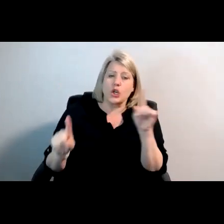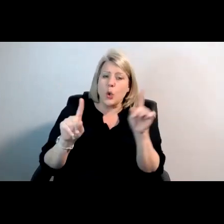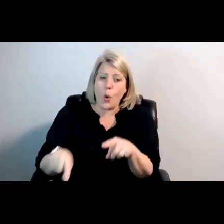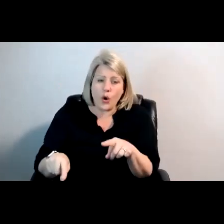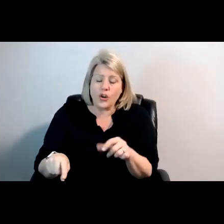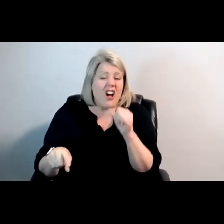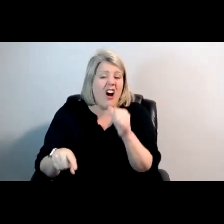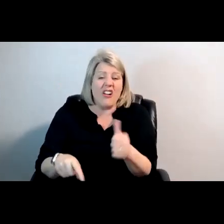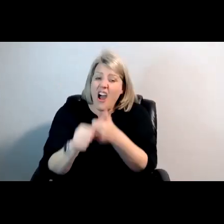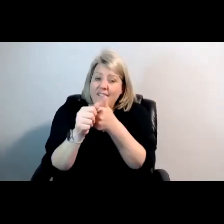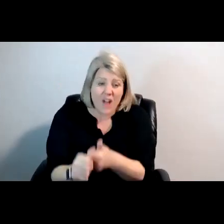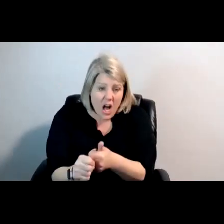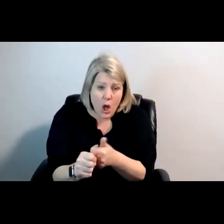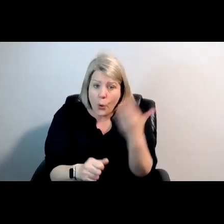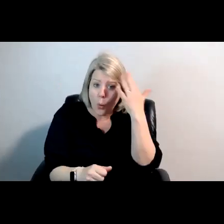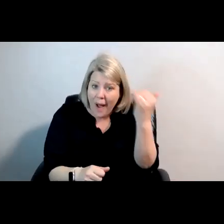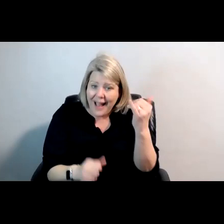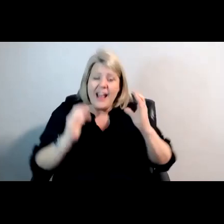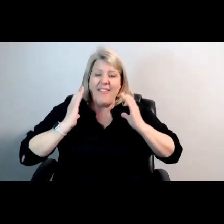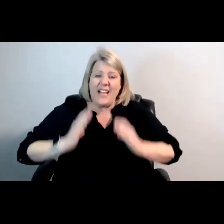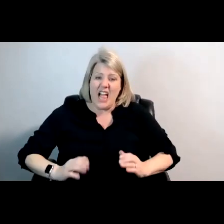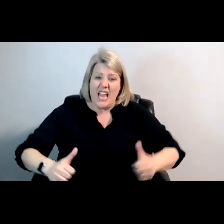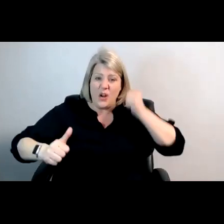because the client refuses several times.